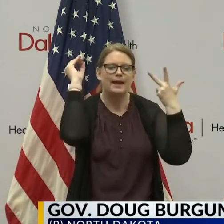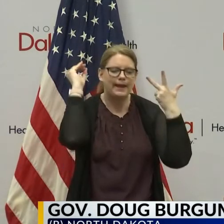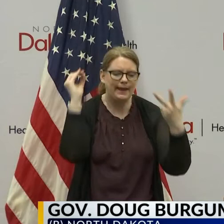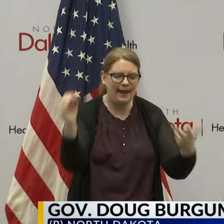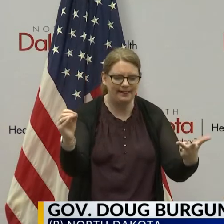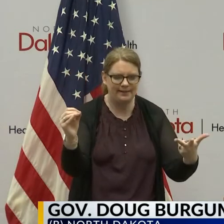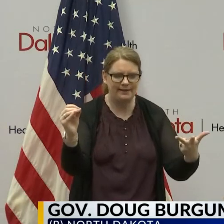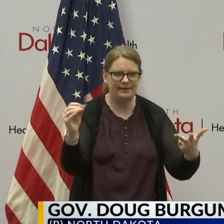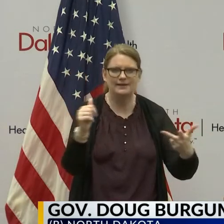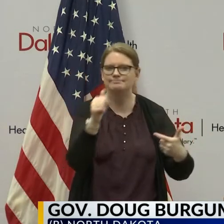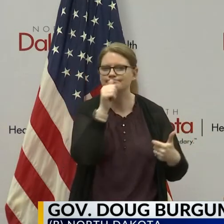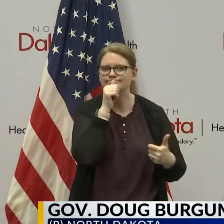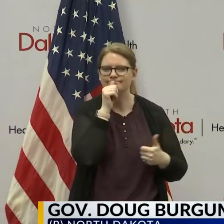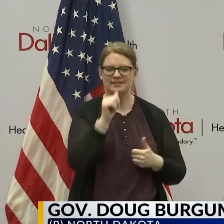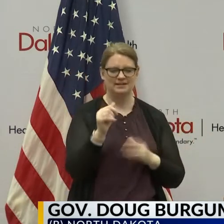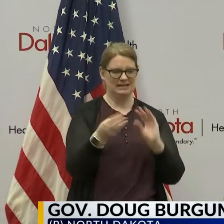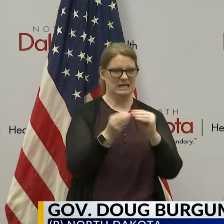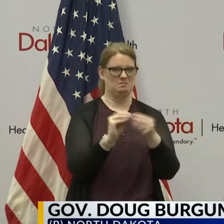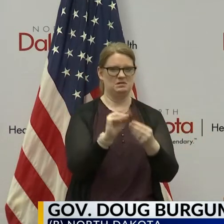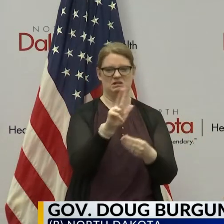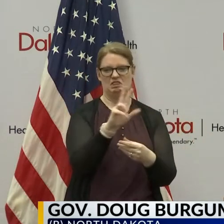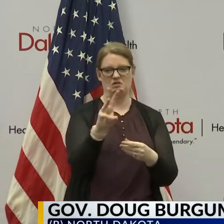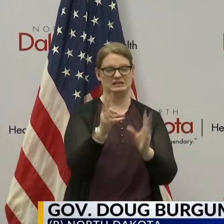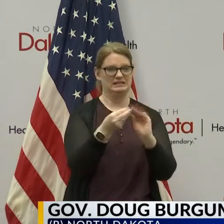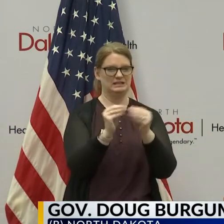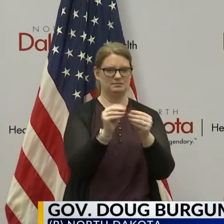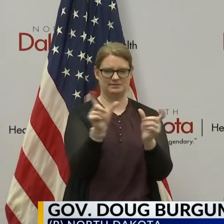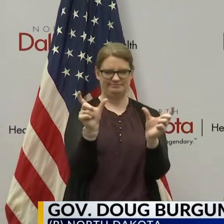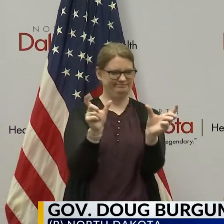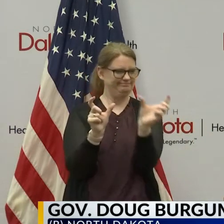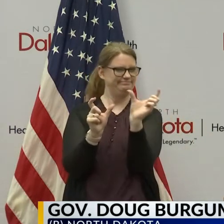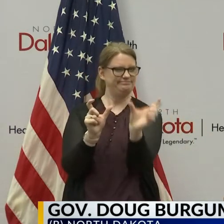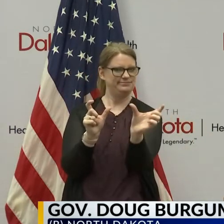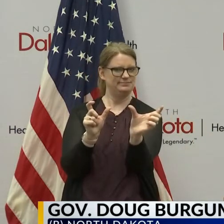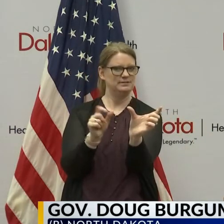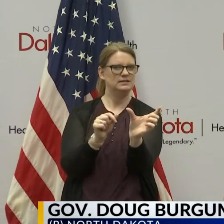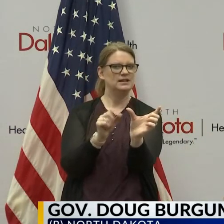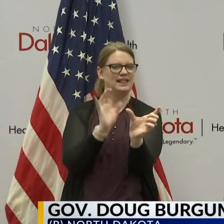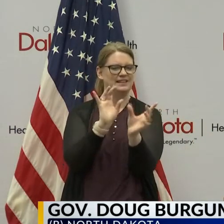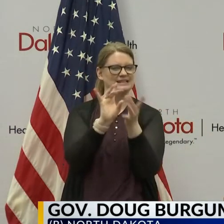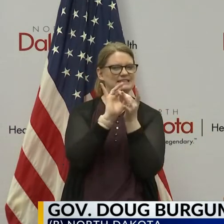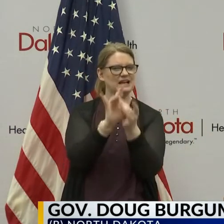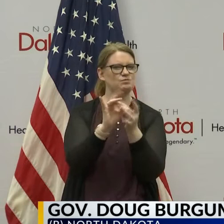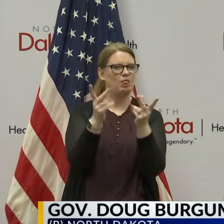NO PERSONAL INFORMATION, NOT YOUR NAME, NOT YOUR LOGIN INFORMATION, NO CREDIT CARDS, NO ANYTHING.